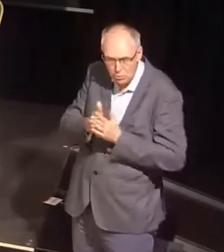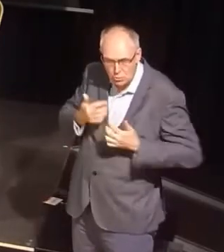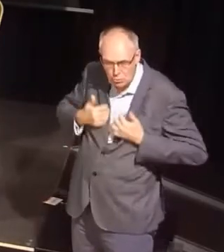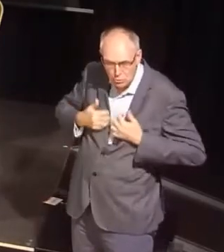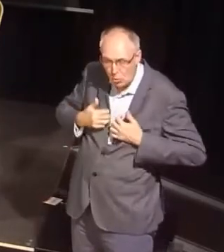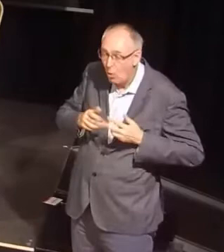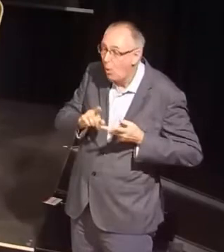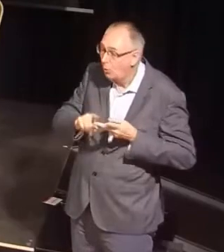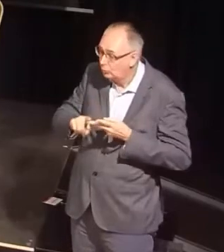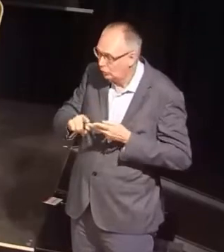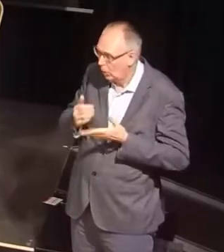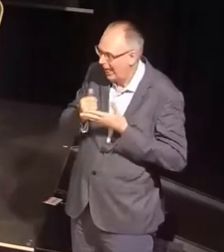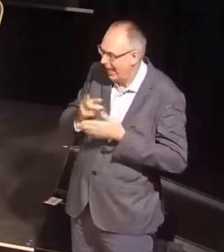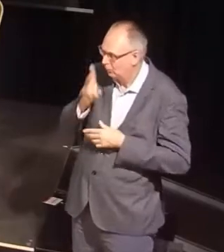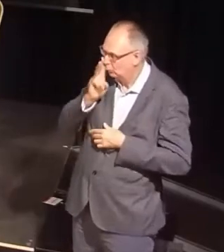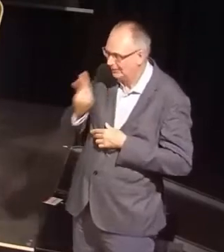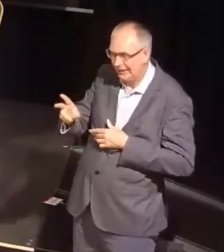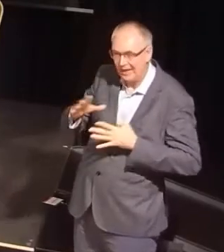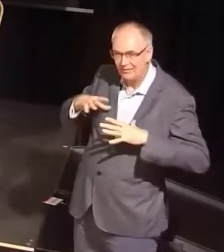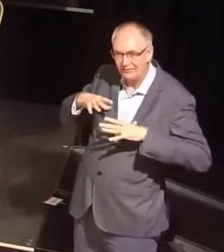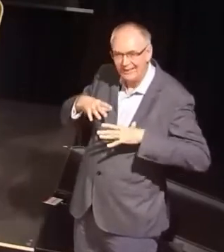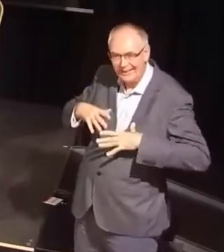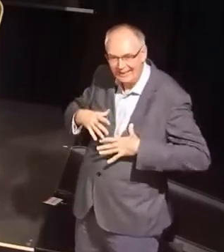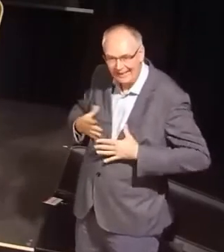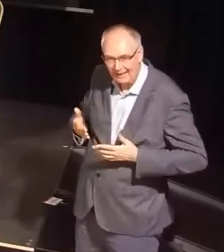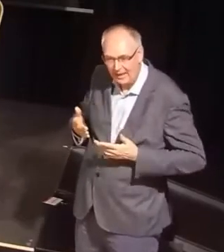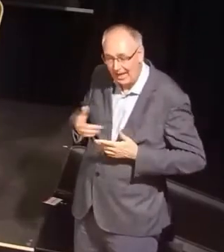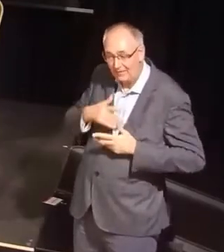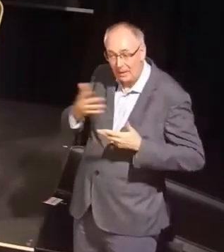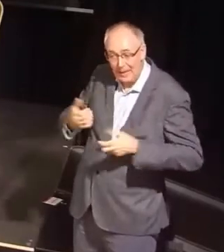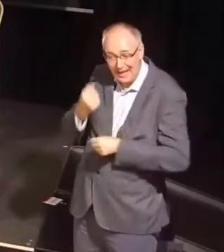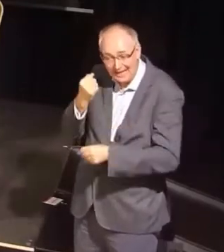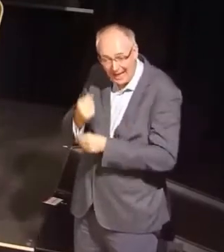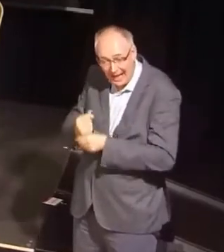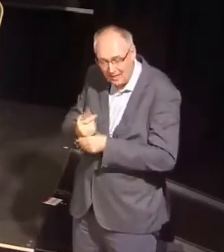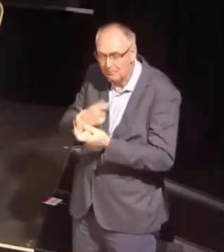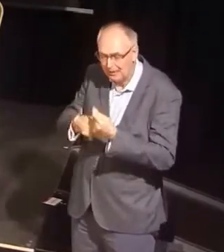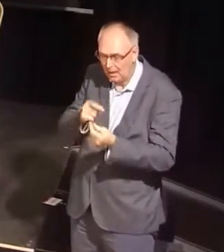As people play, they're invested and you can tell if they get burnt out,